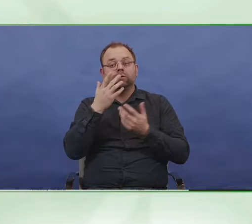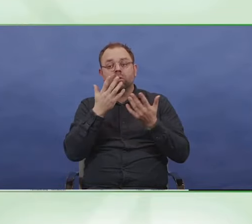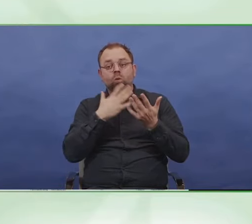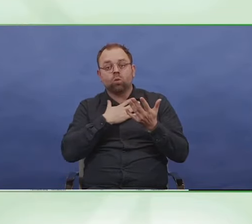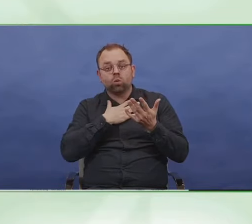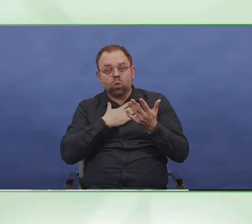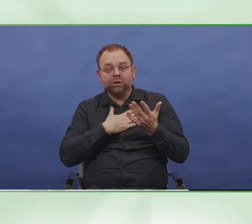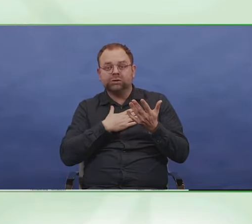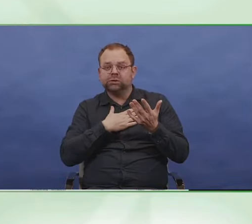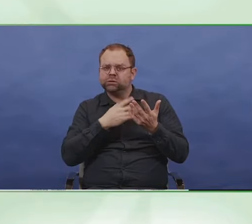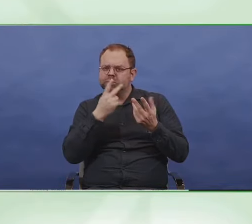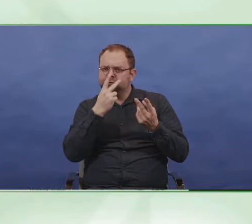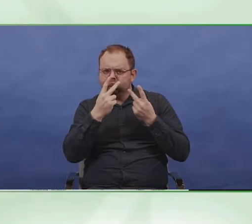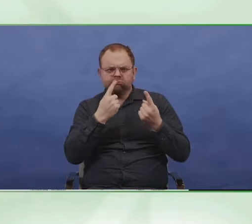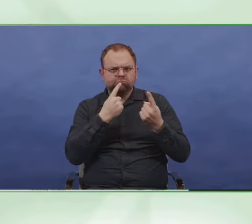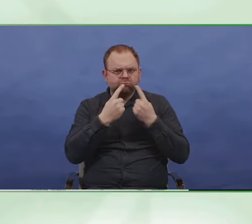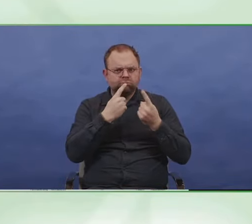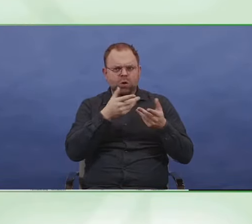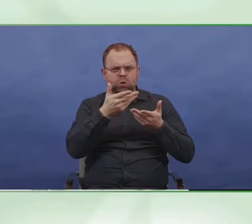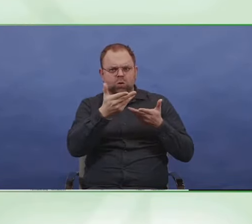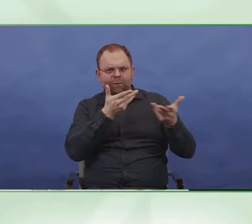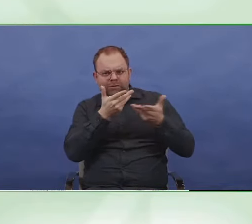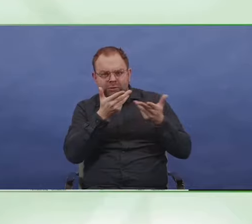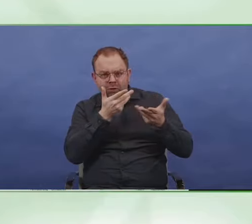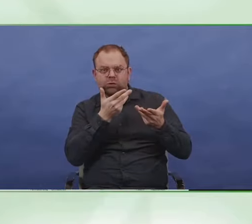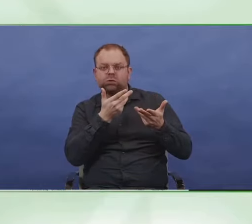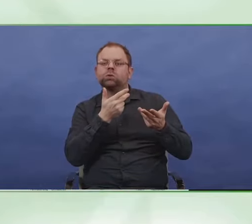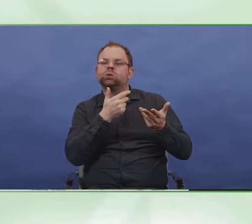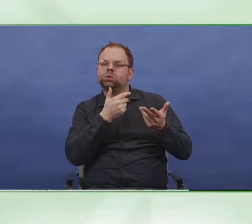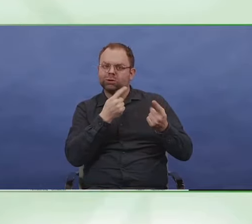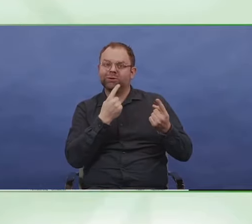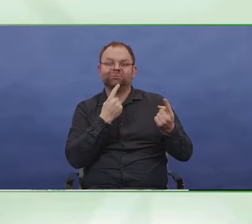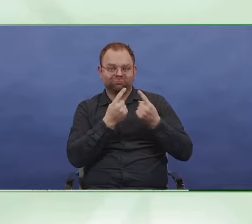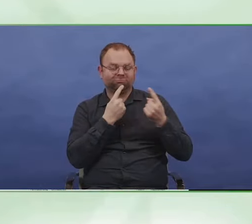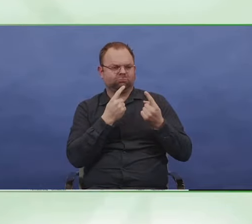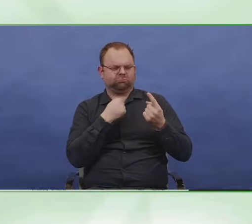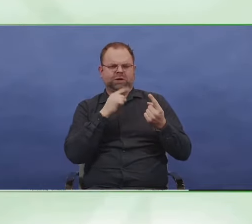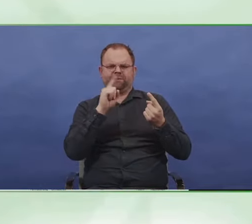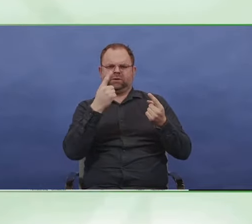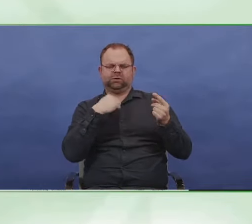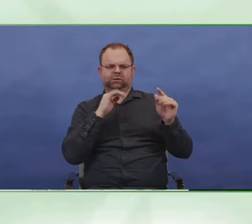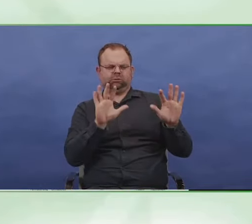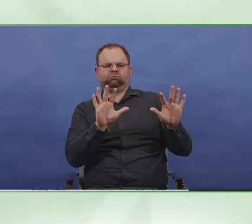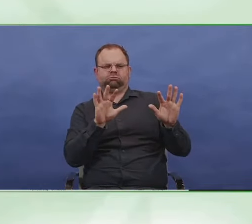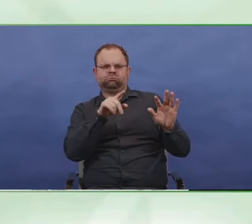consultants, and the way I thought it worked and the weight actually works are so different.